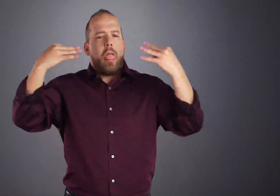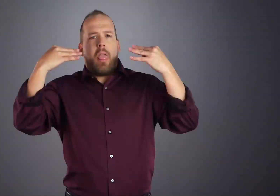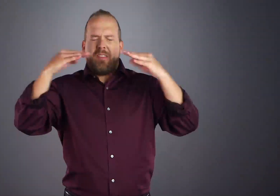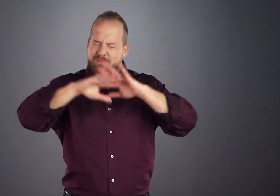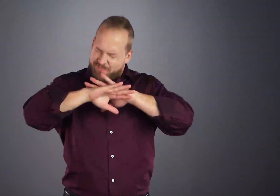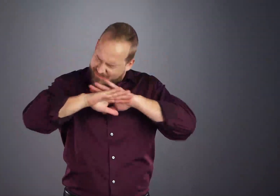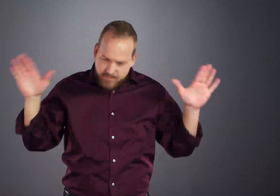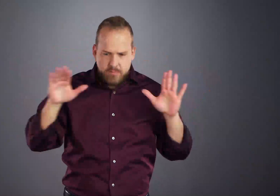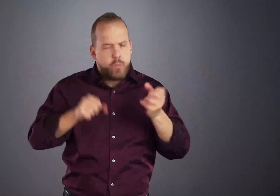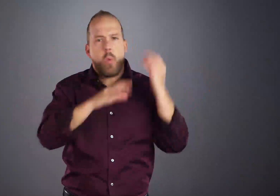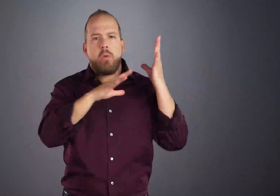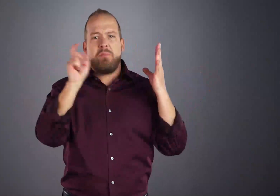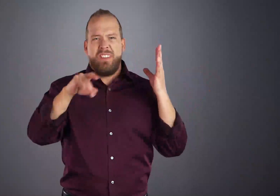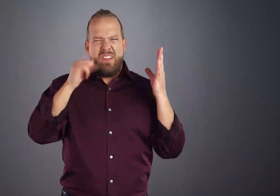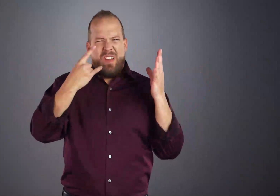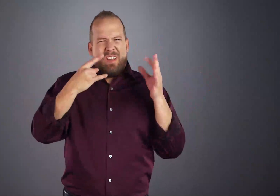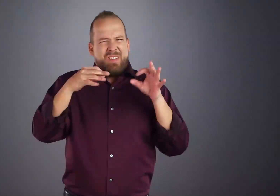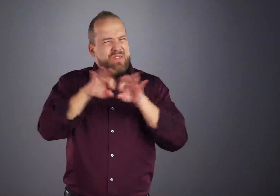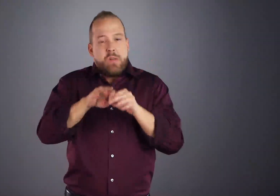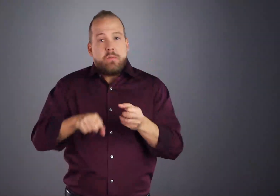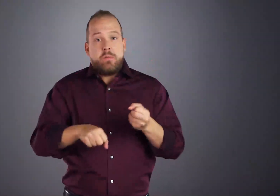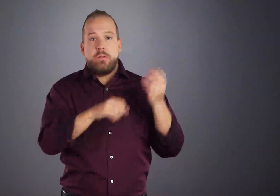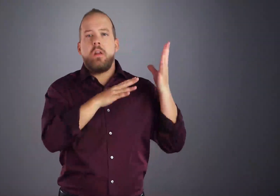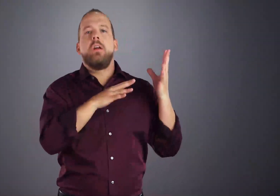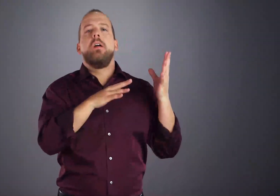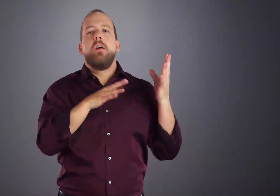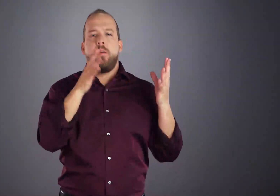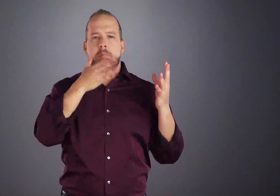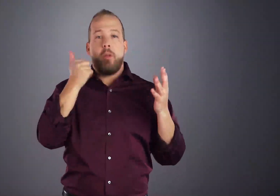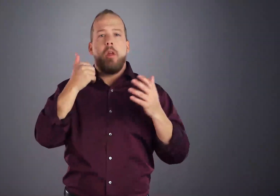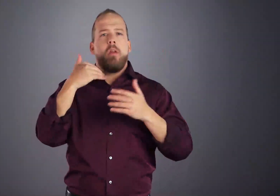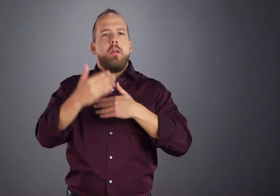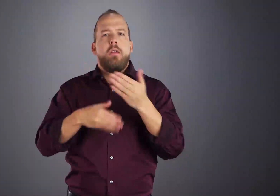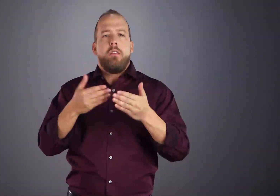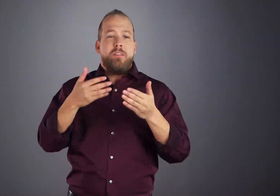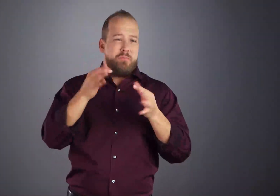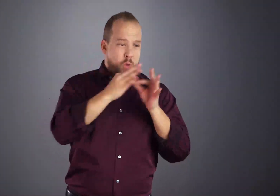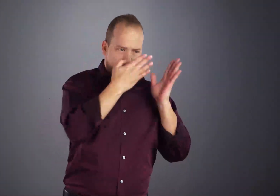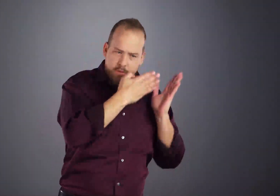to the Father of Light who presides over us all.